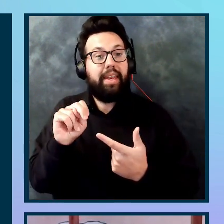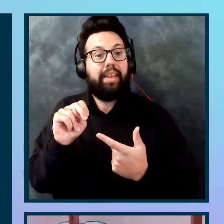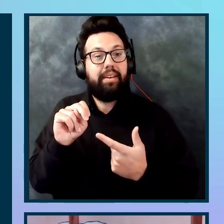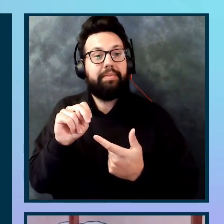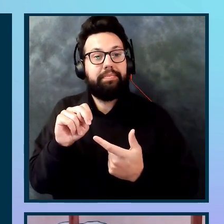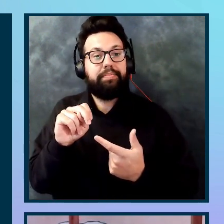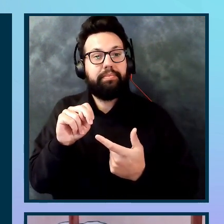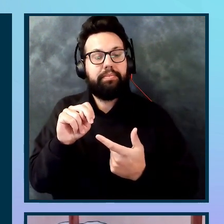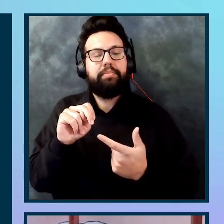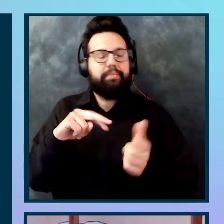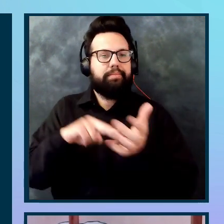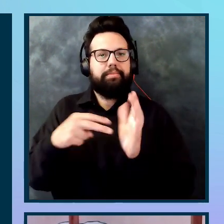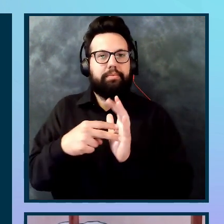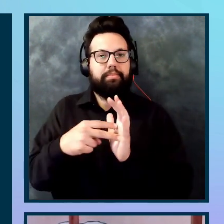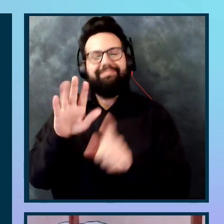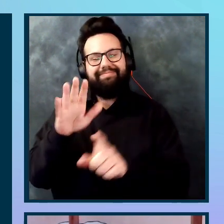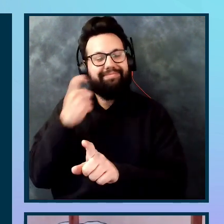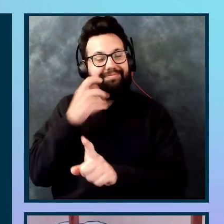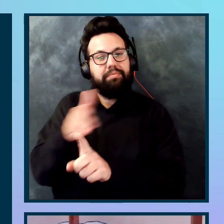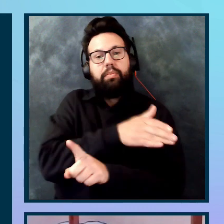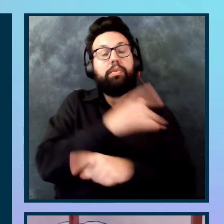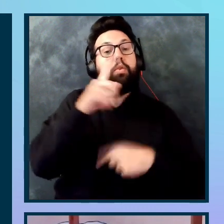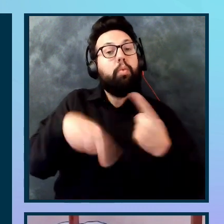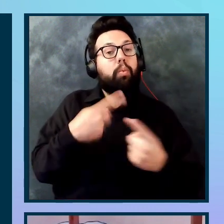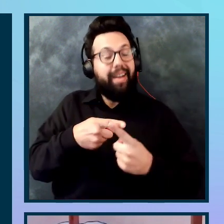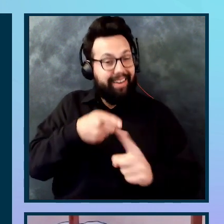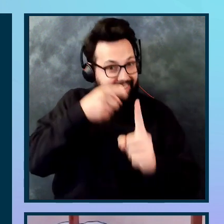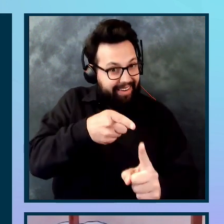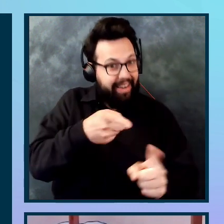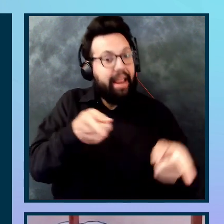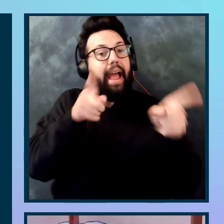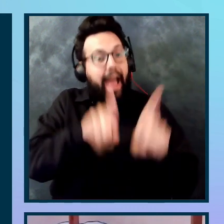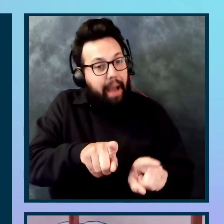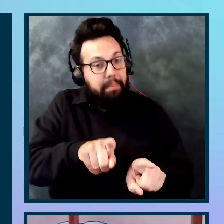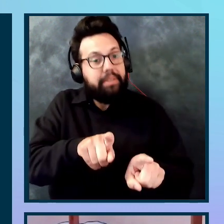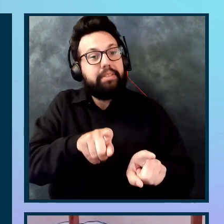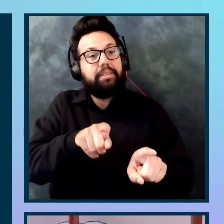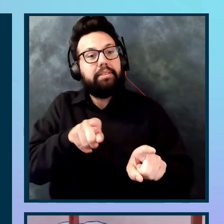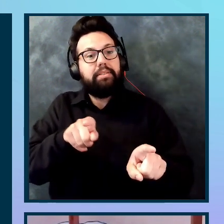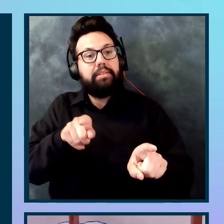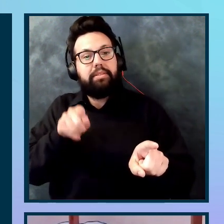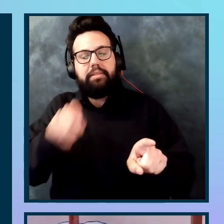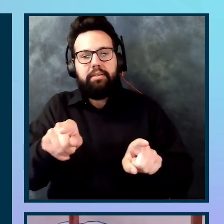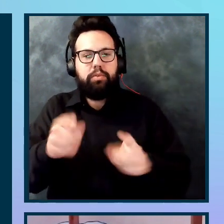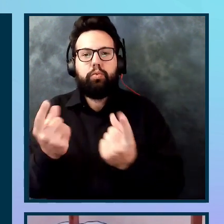it describes the action that is being tested, so once you have everything set up,